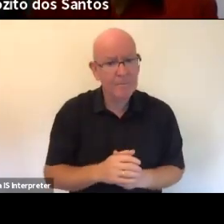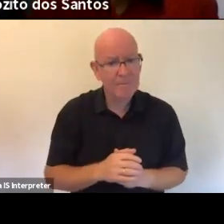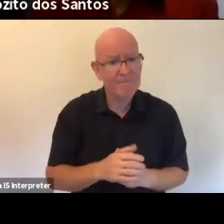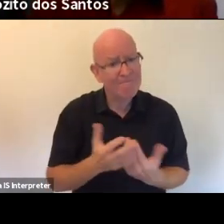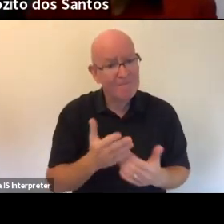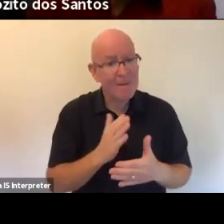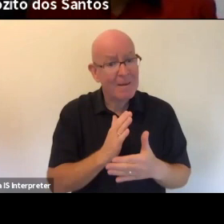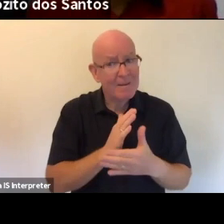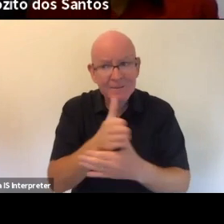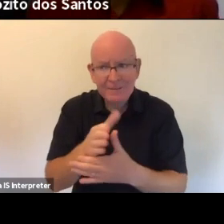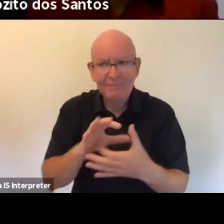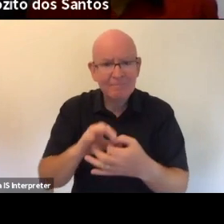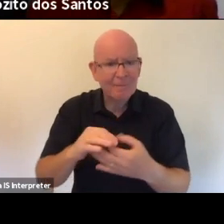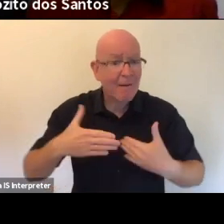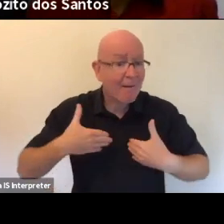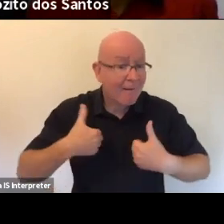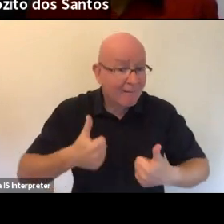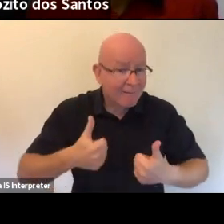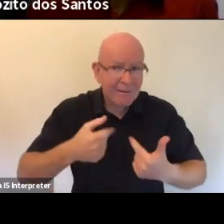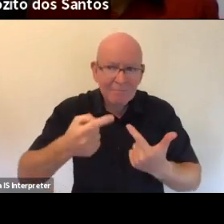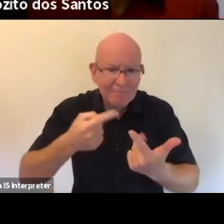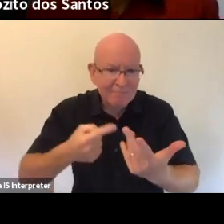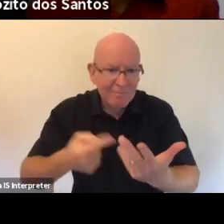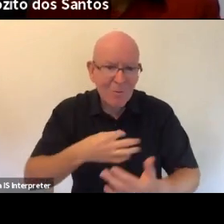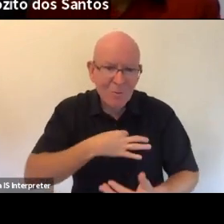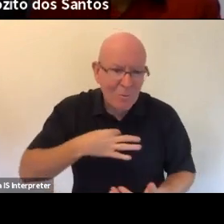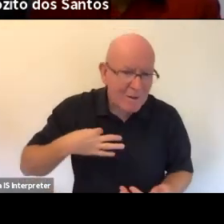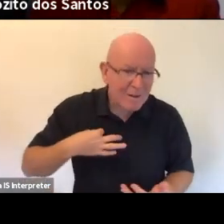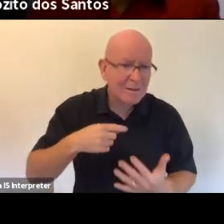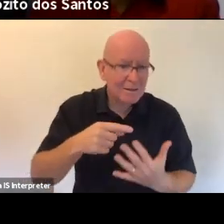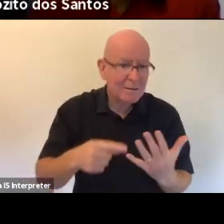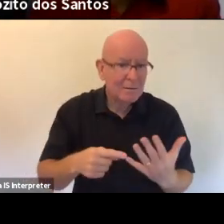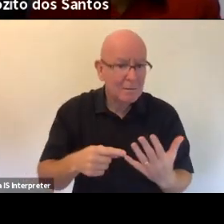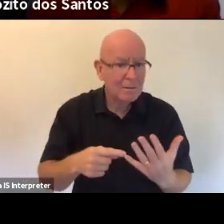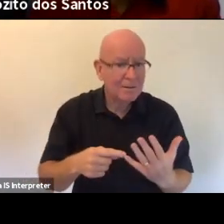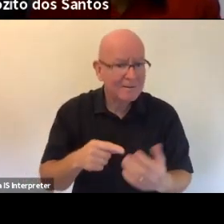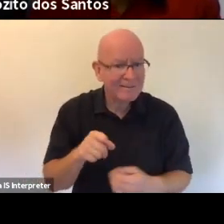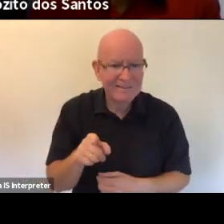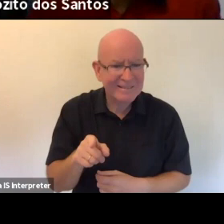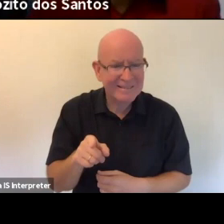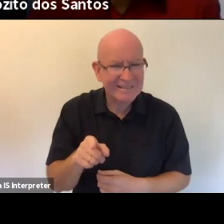People with disabilities, living in rural areas face extra challenges